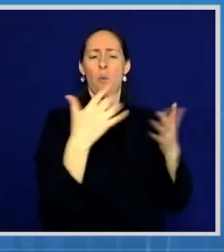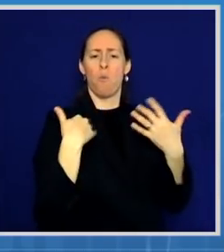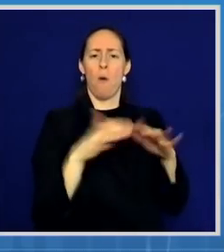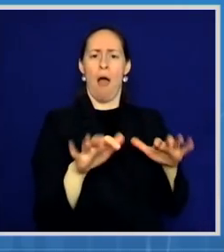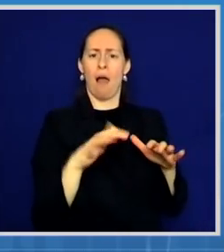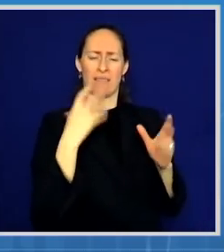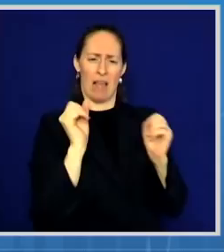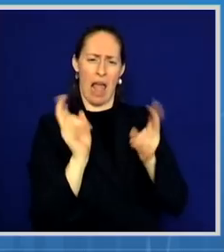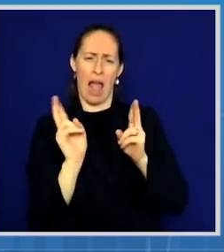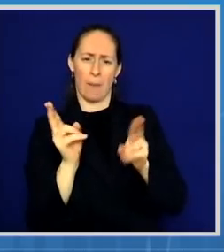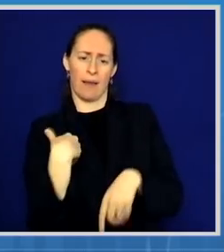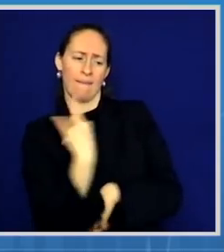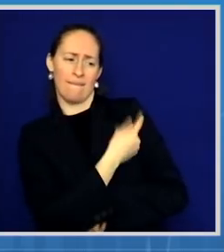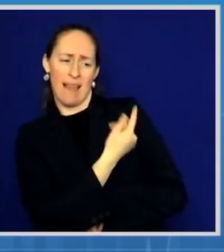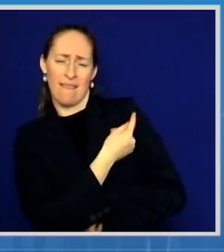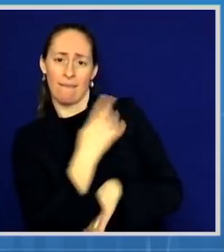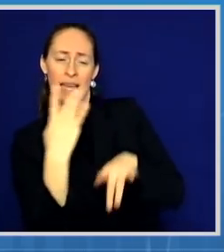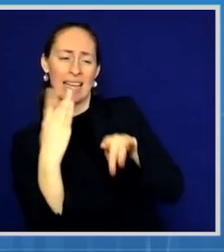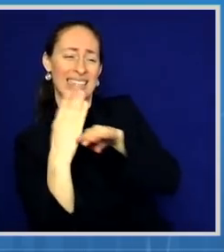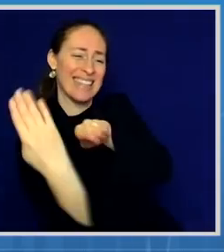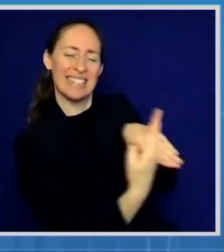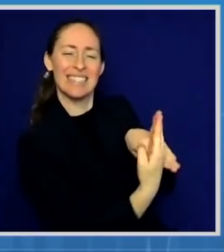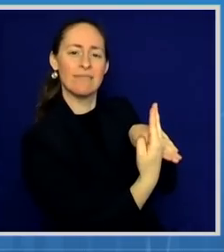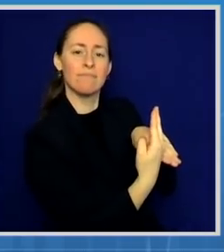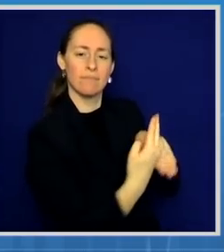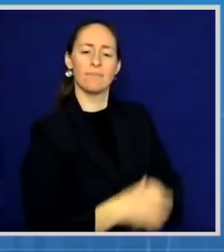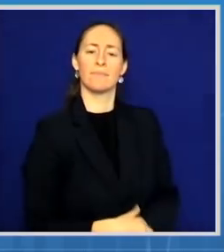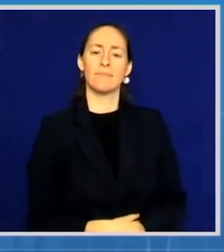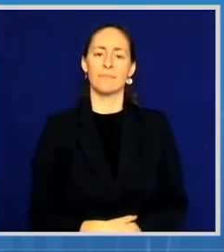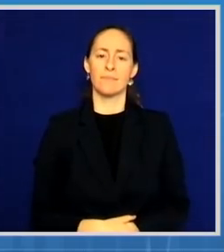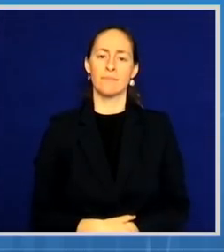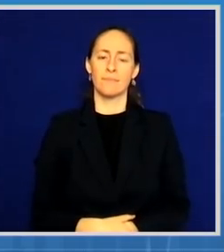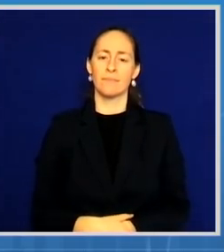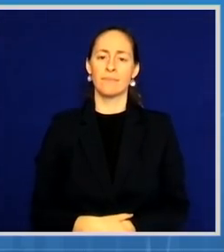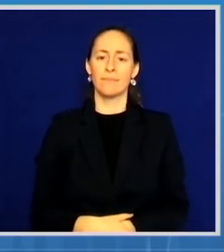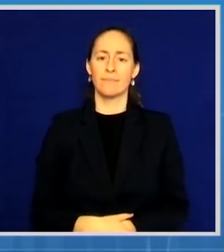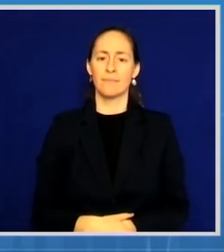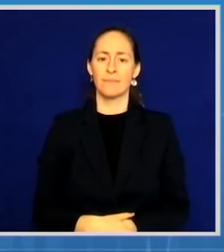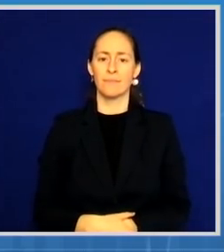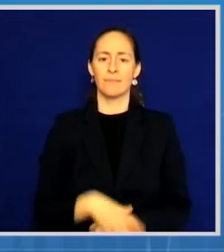Genomic sequencing is a laboratory method that identifies mutations or changes